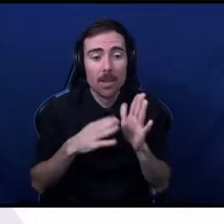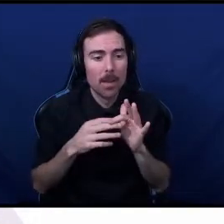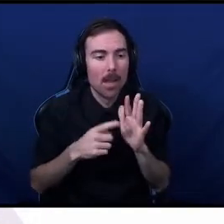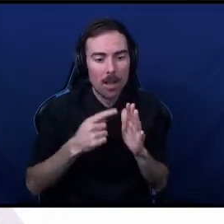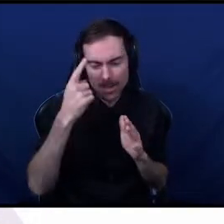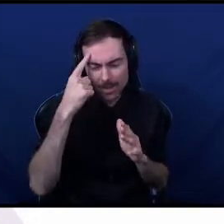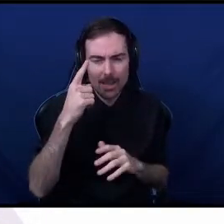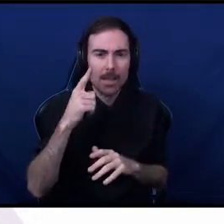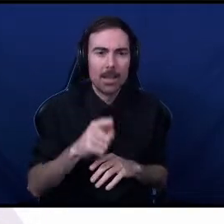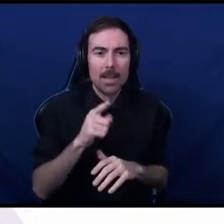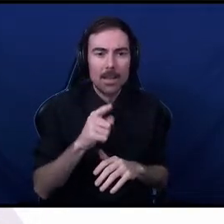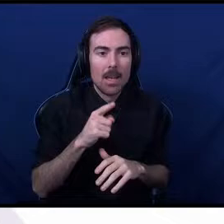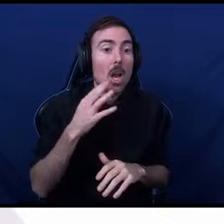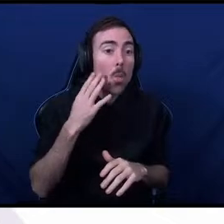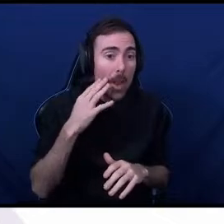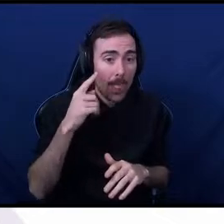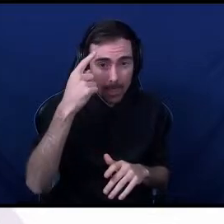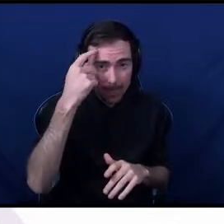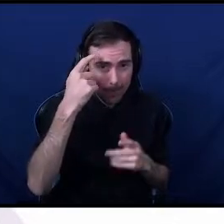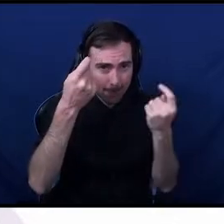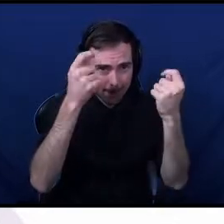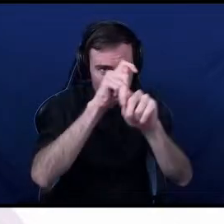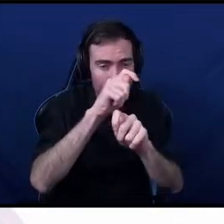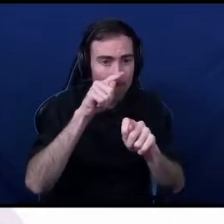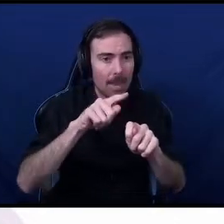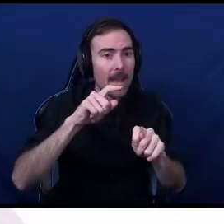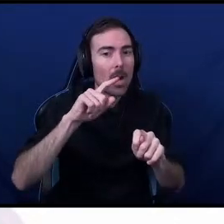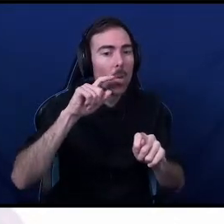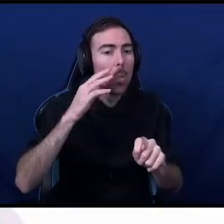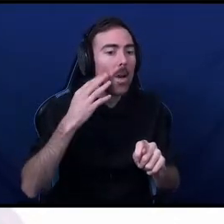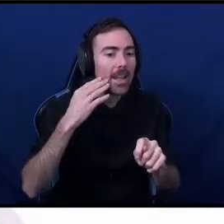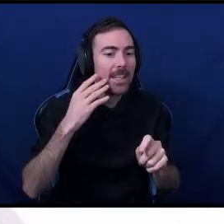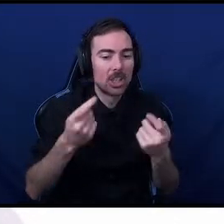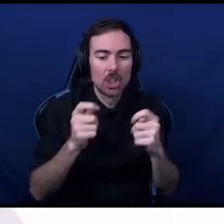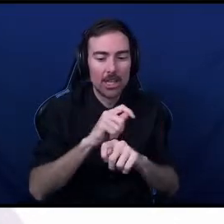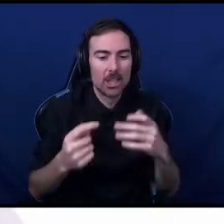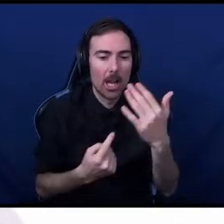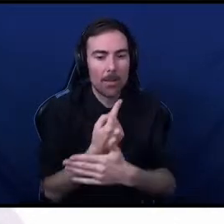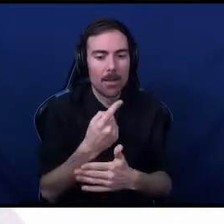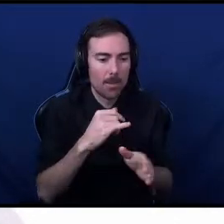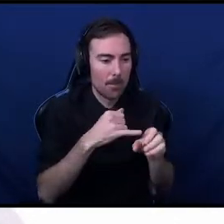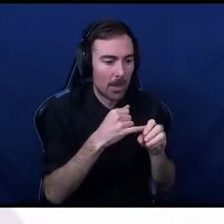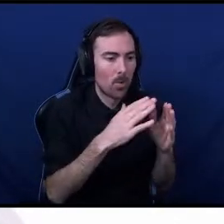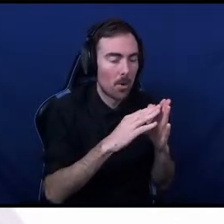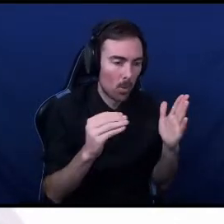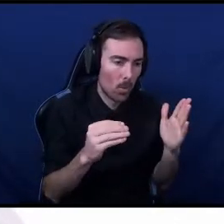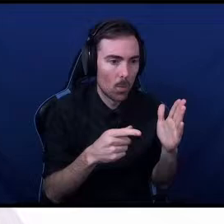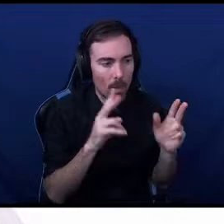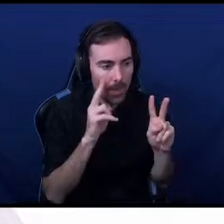change is going to be made and implemented. I think having the medical model, which is looking at people with disability,